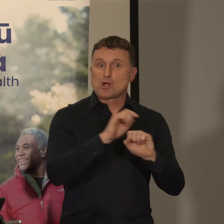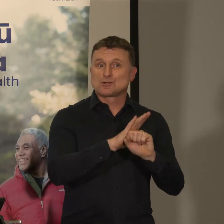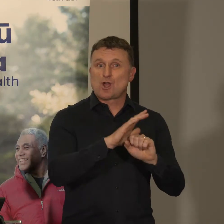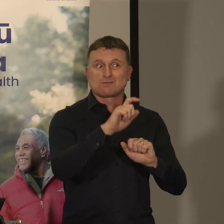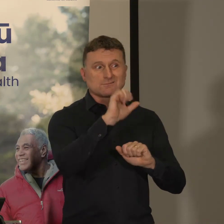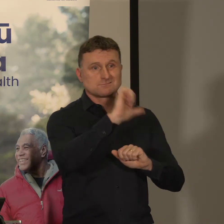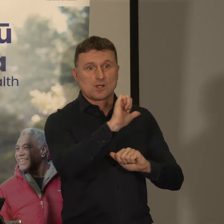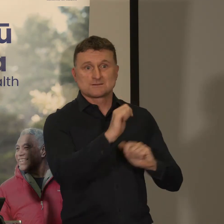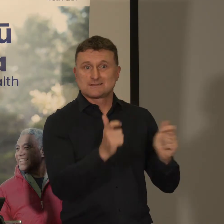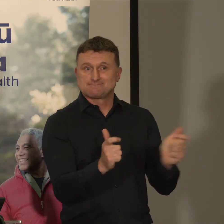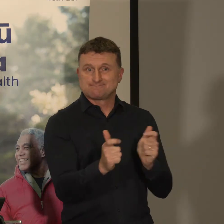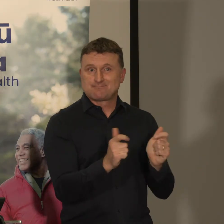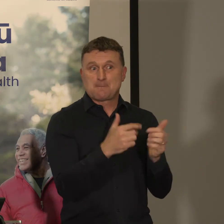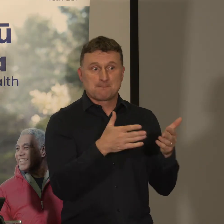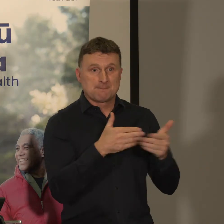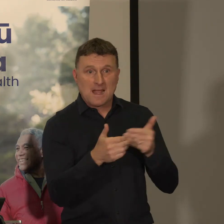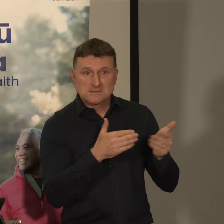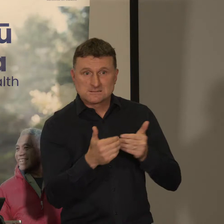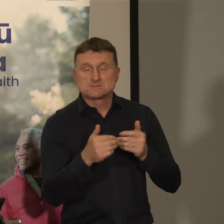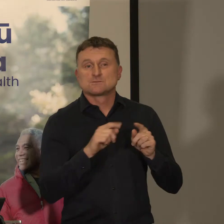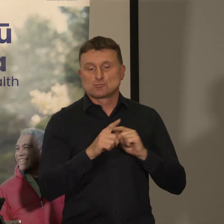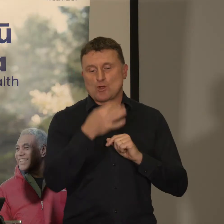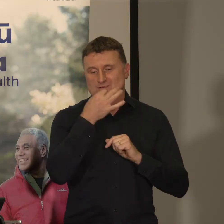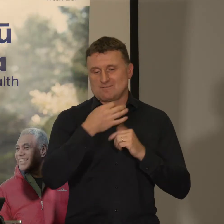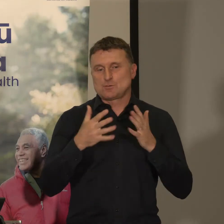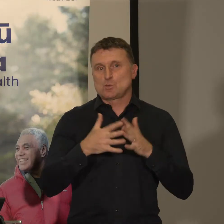that, neither is it inevitable and there are steps we can all take to minimise the possible